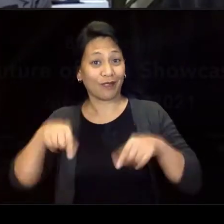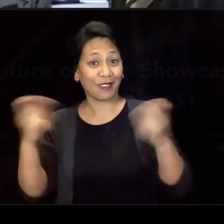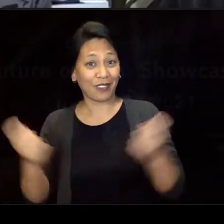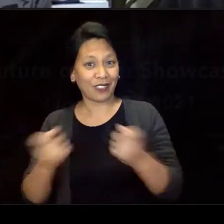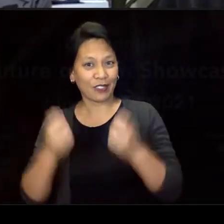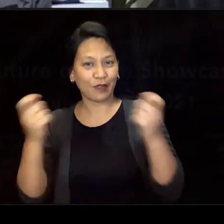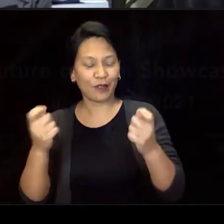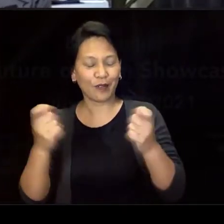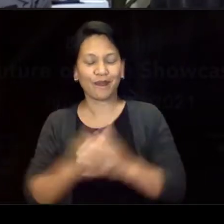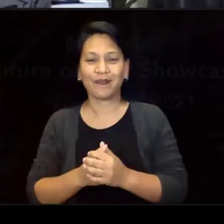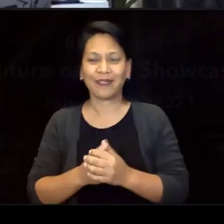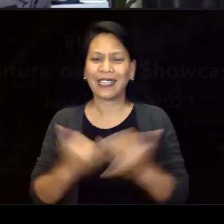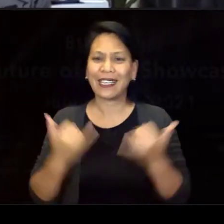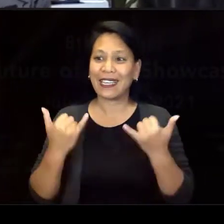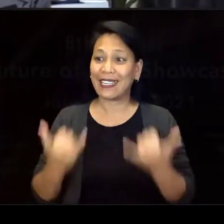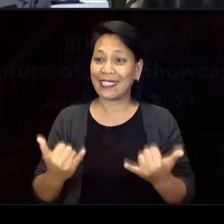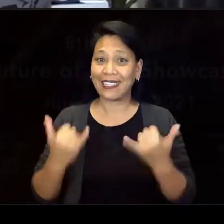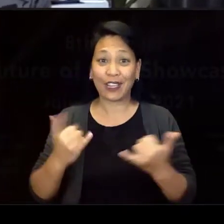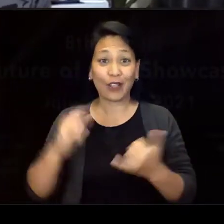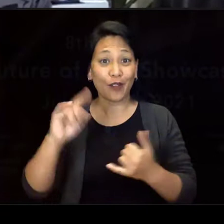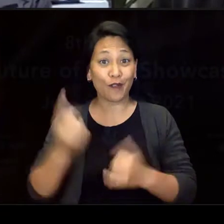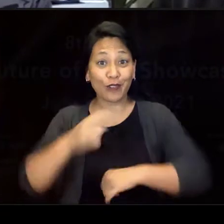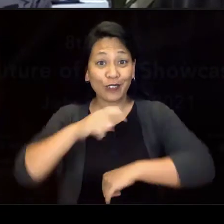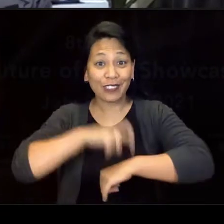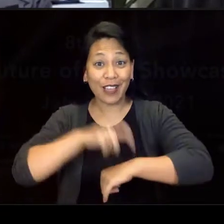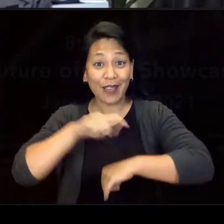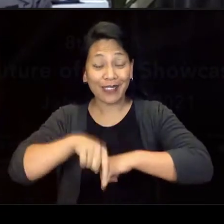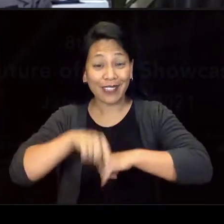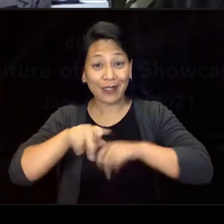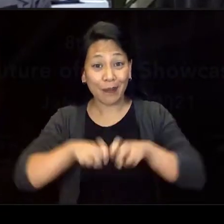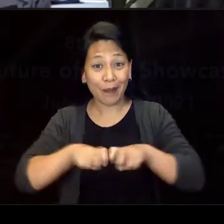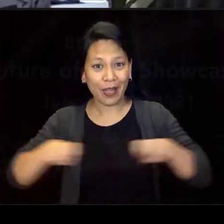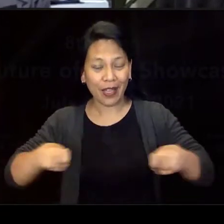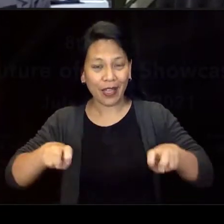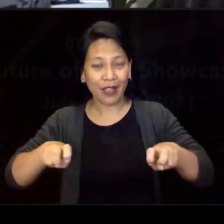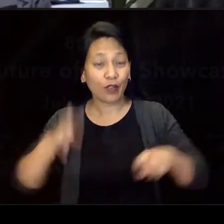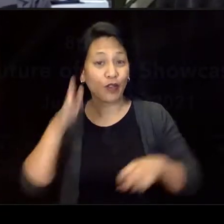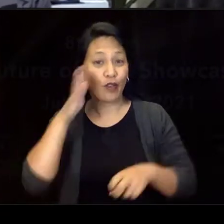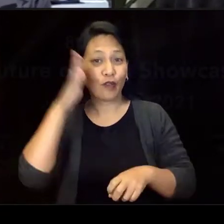Today, we are here for our inaugural panel, The Future of Equity and Film.